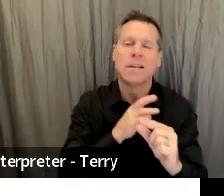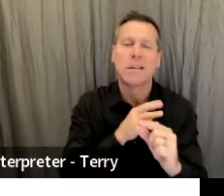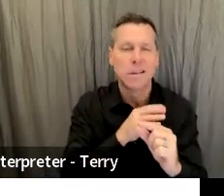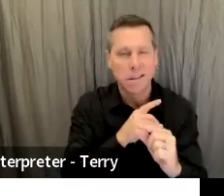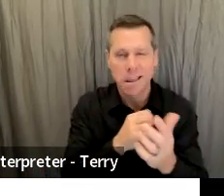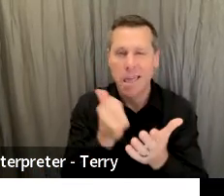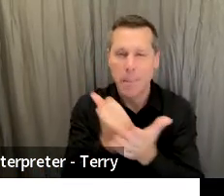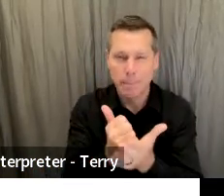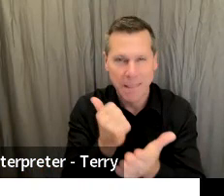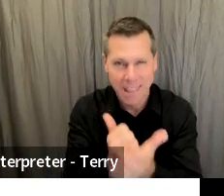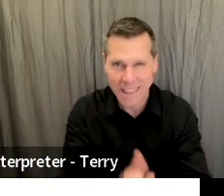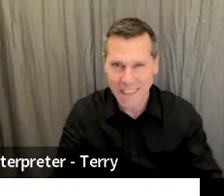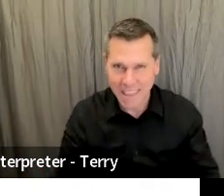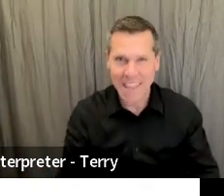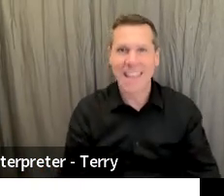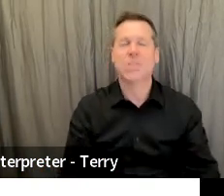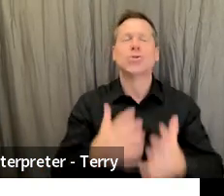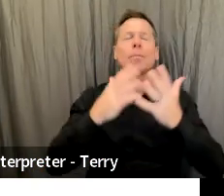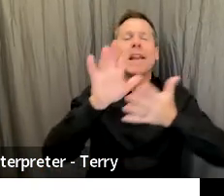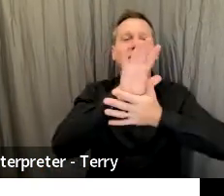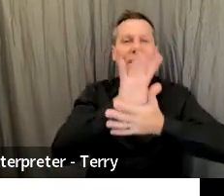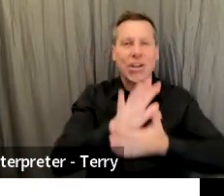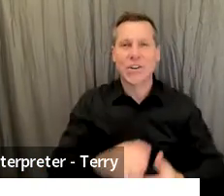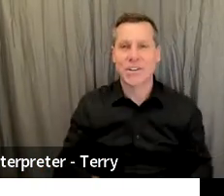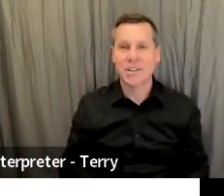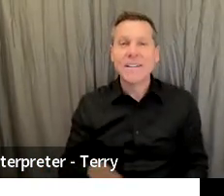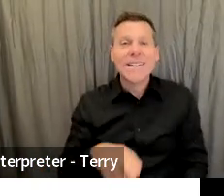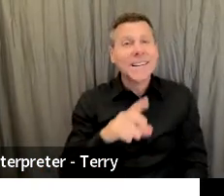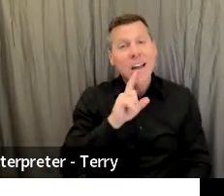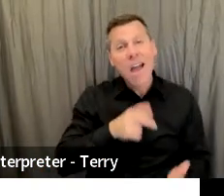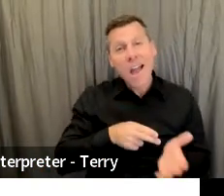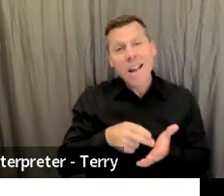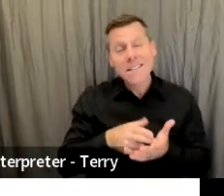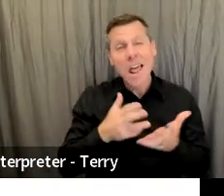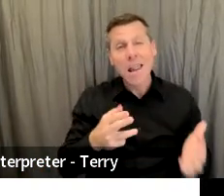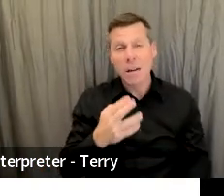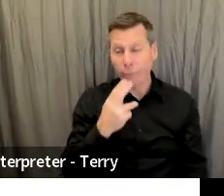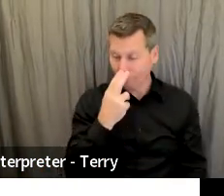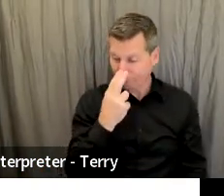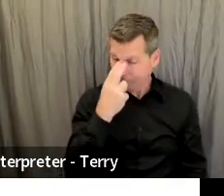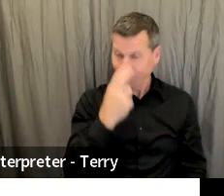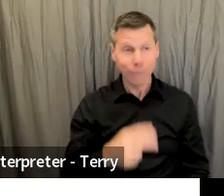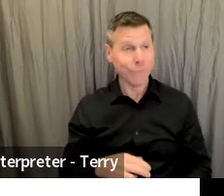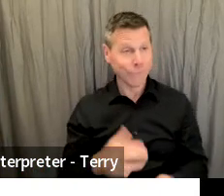Honestly, there's so many videos. There's a lot of nerds out there that like to make videos like little short,